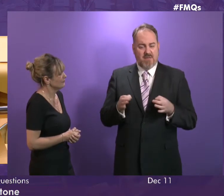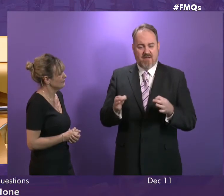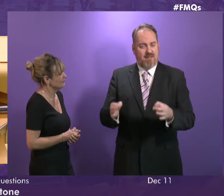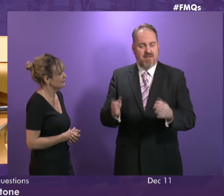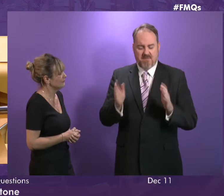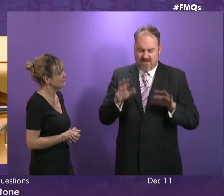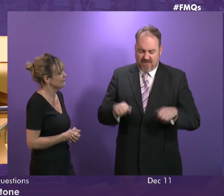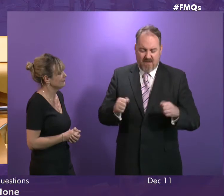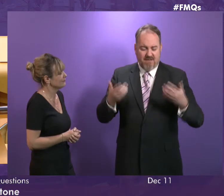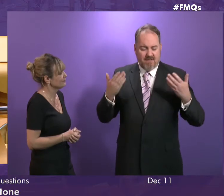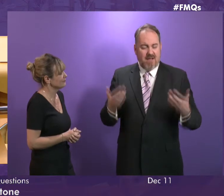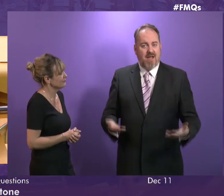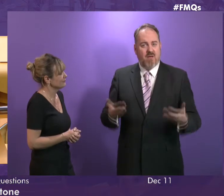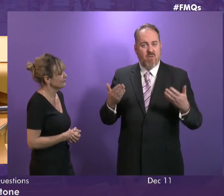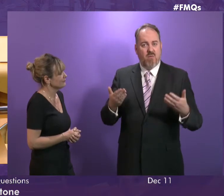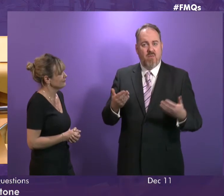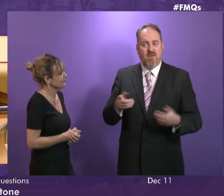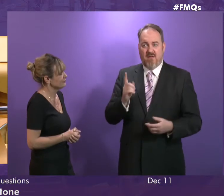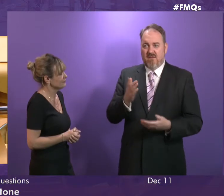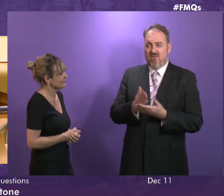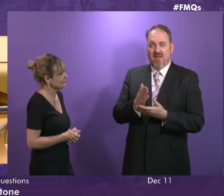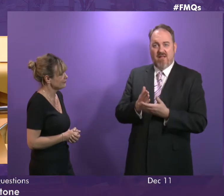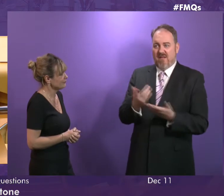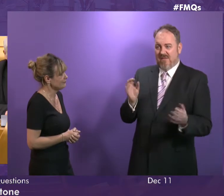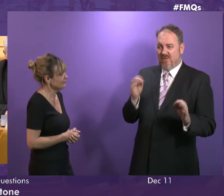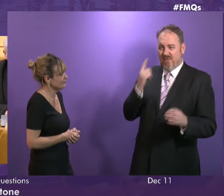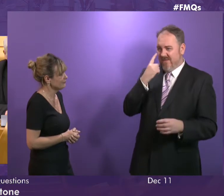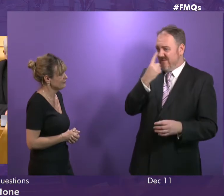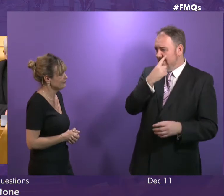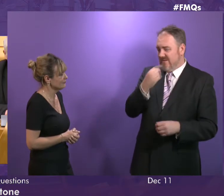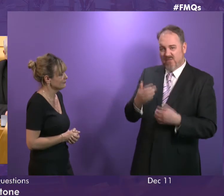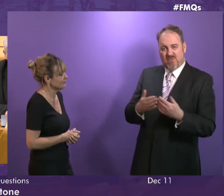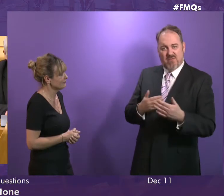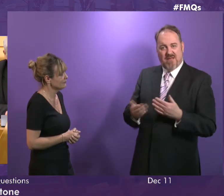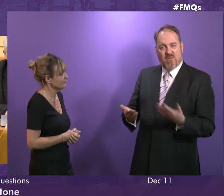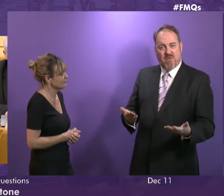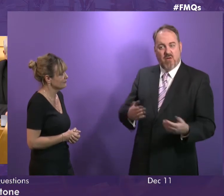the evidence that it is happening is unavailable. The Scottish Government is not doing enough